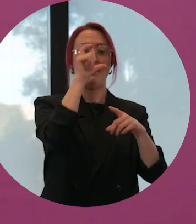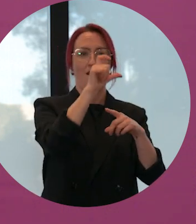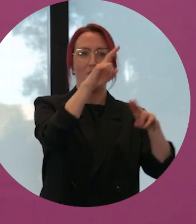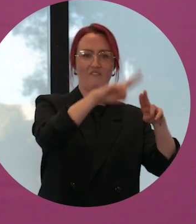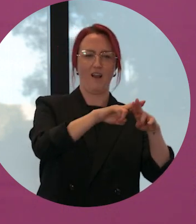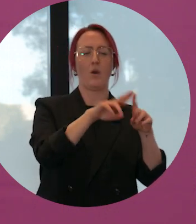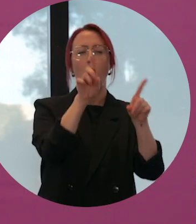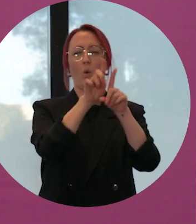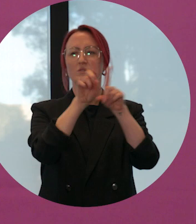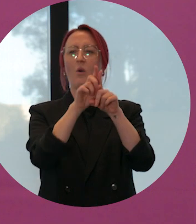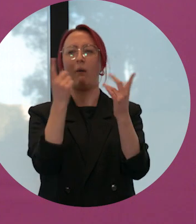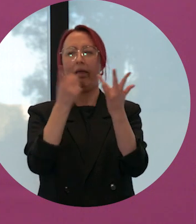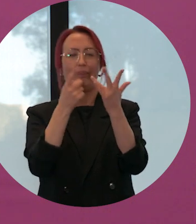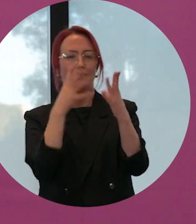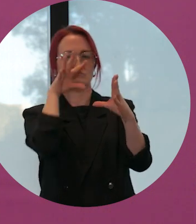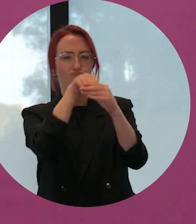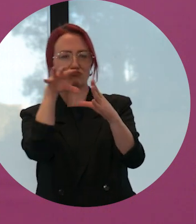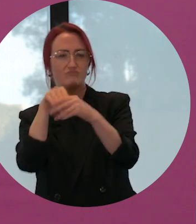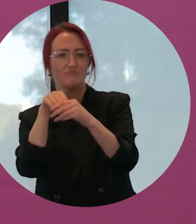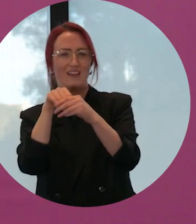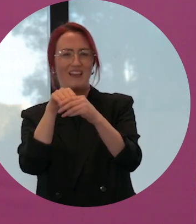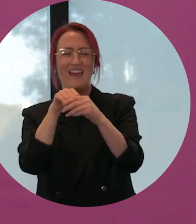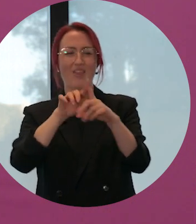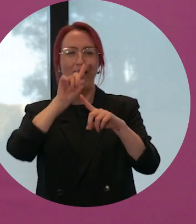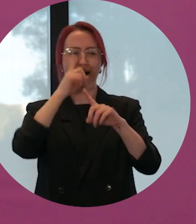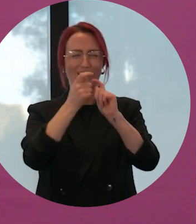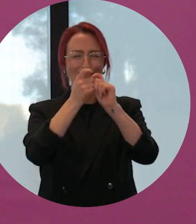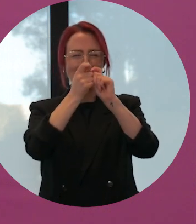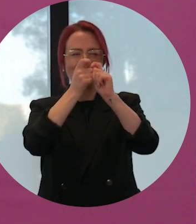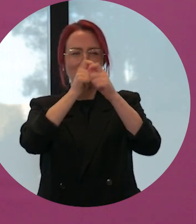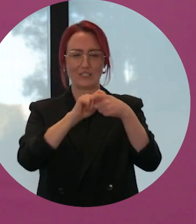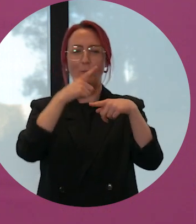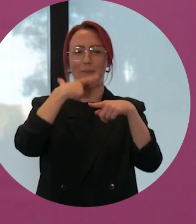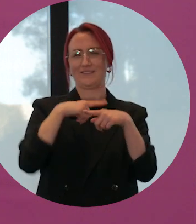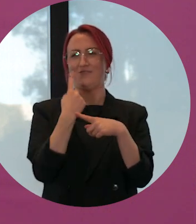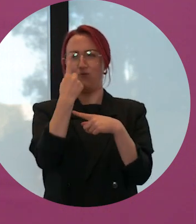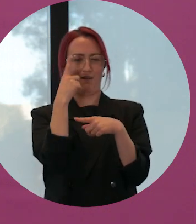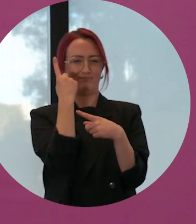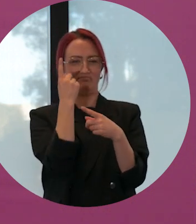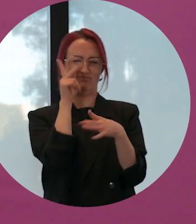They are not reshapable because of thermosets. Thermosets used in strong, lightweight composites